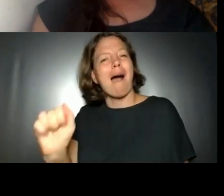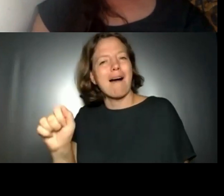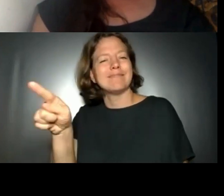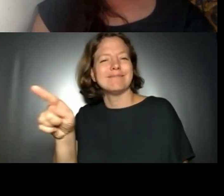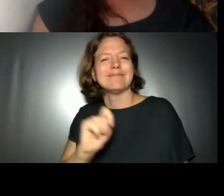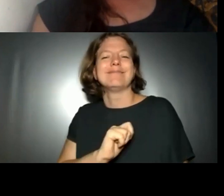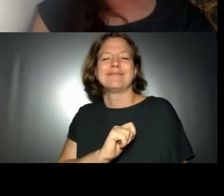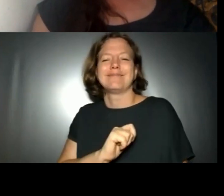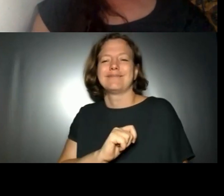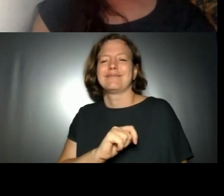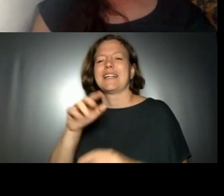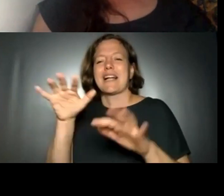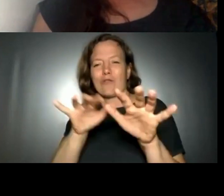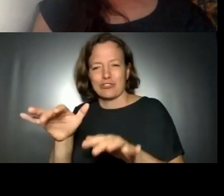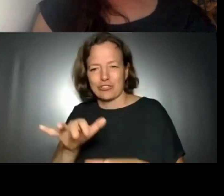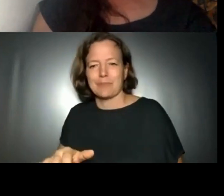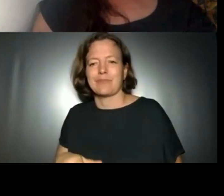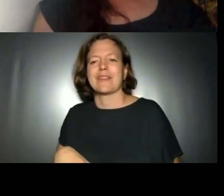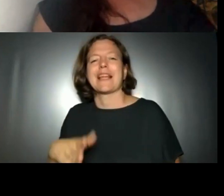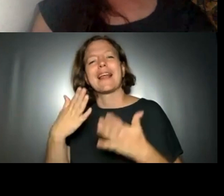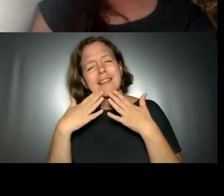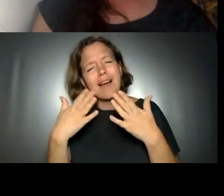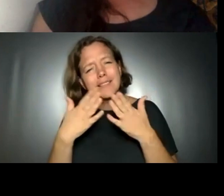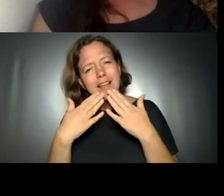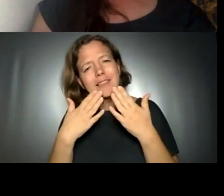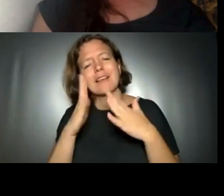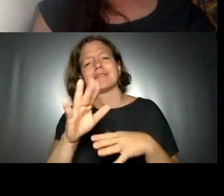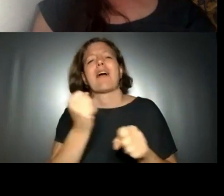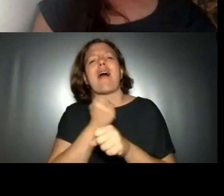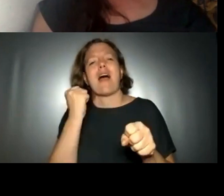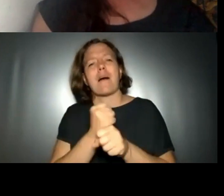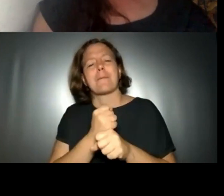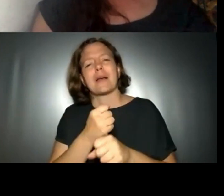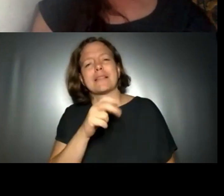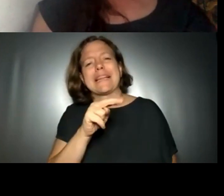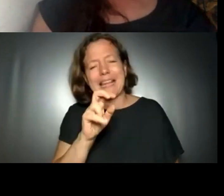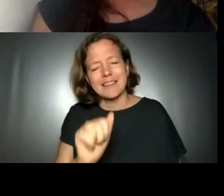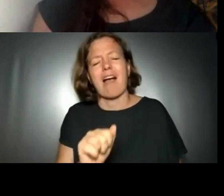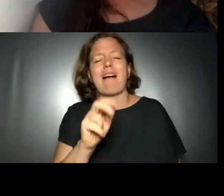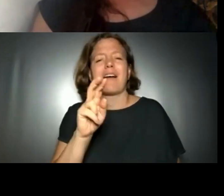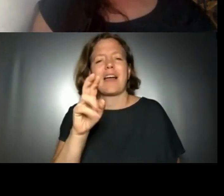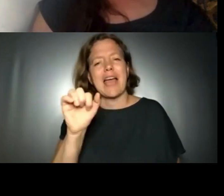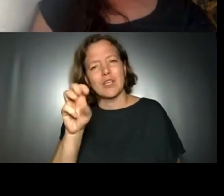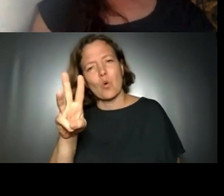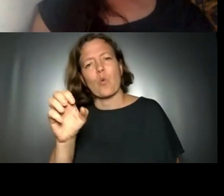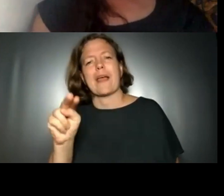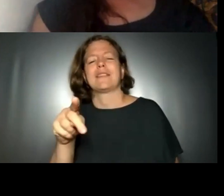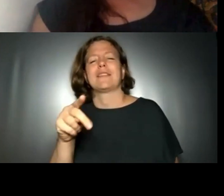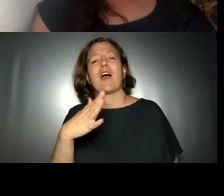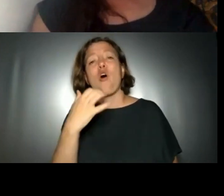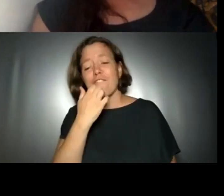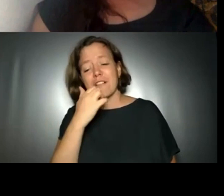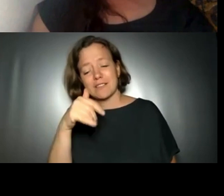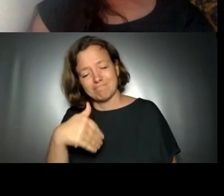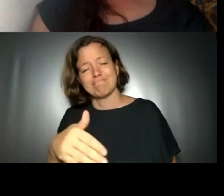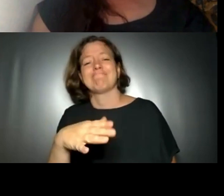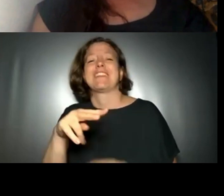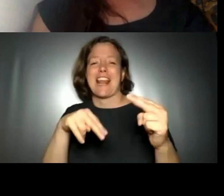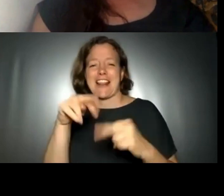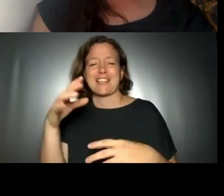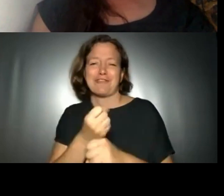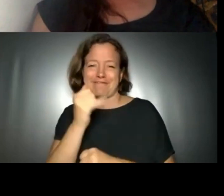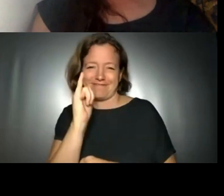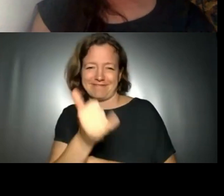"Danke für euch und eure Arbeit, Nina und Edwin. Ich hoffe, wir lernen uns irgendwann kennen. Danke, Noa und Kate,